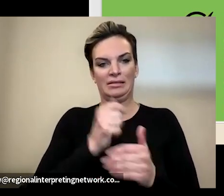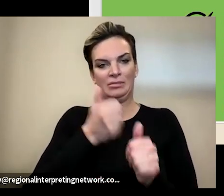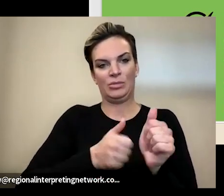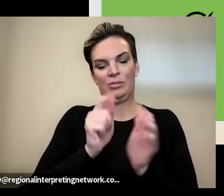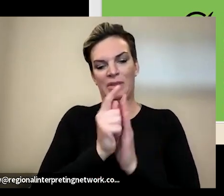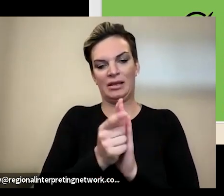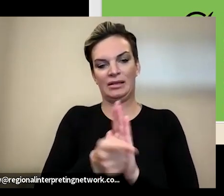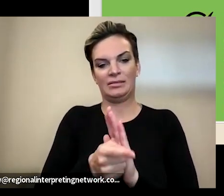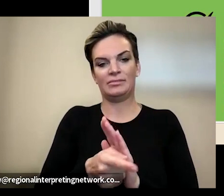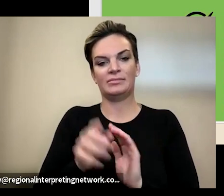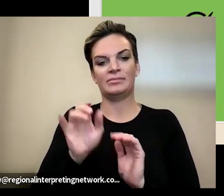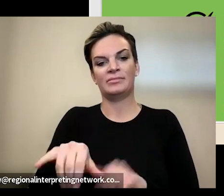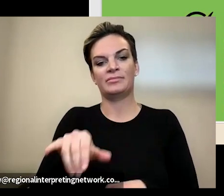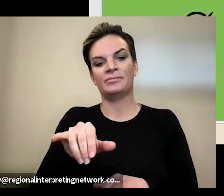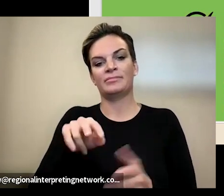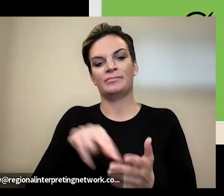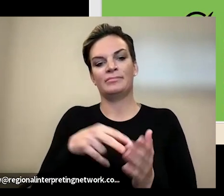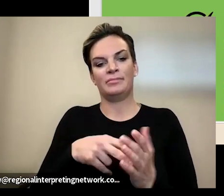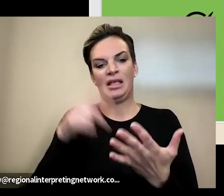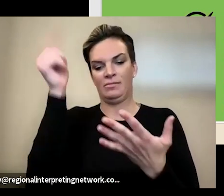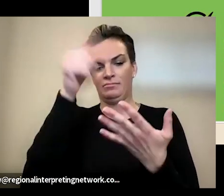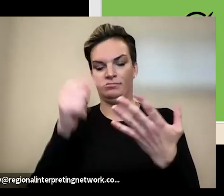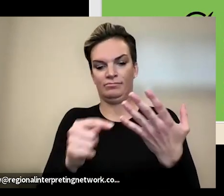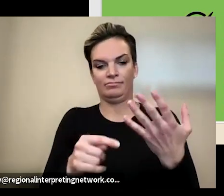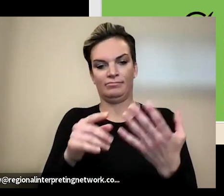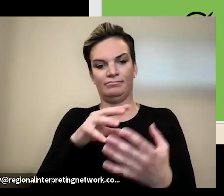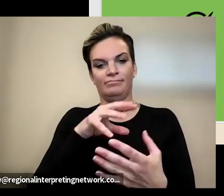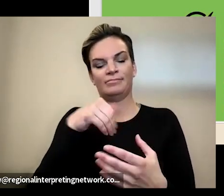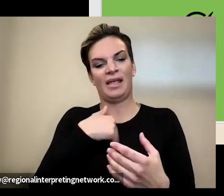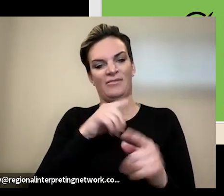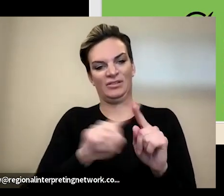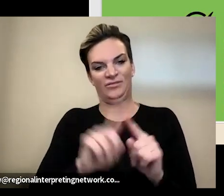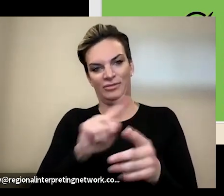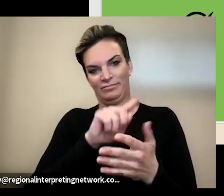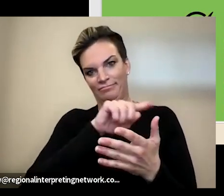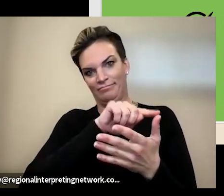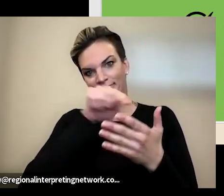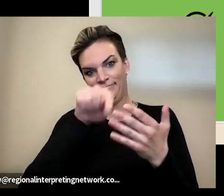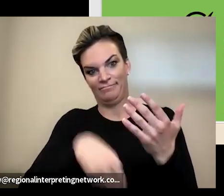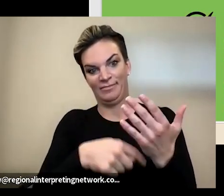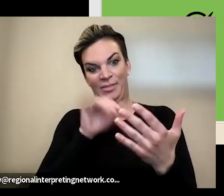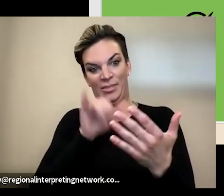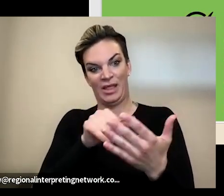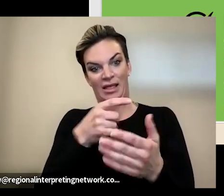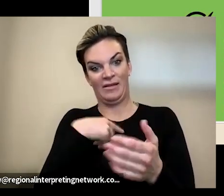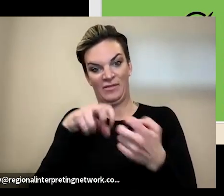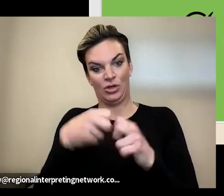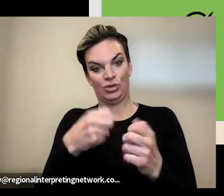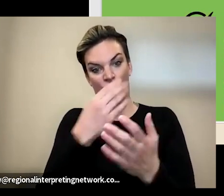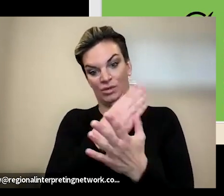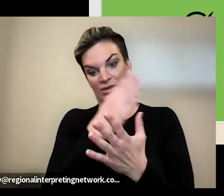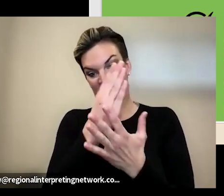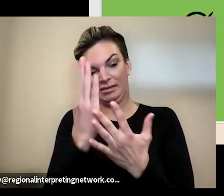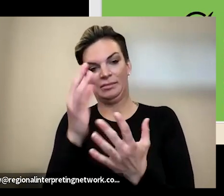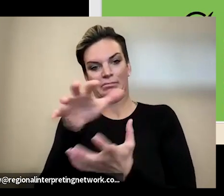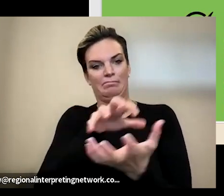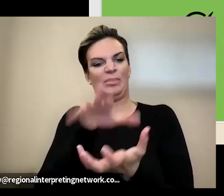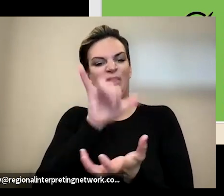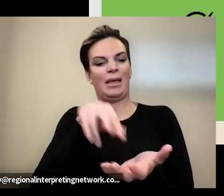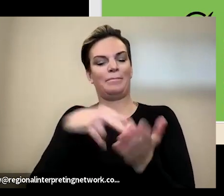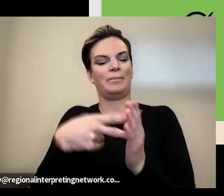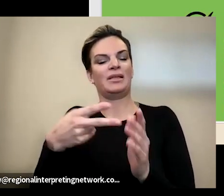is a collection of experiences. So all of these coming together is what defines POTS and it's